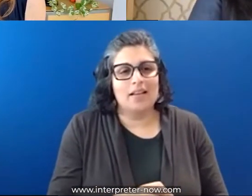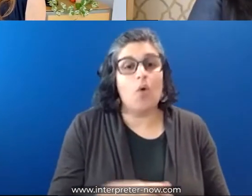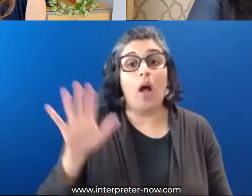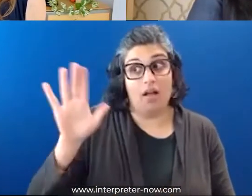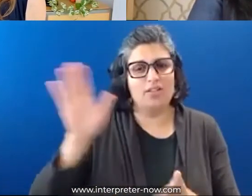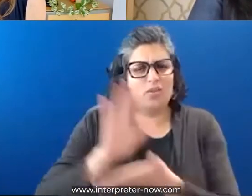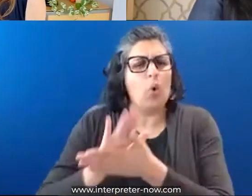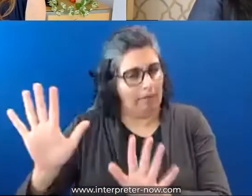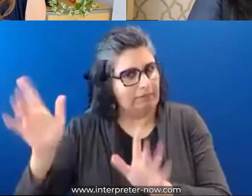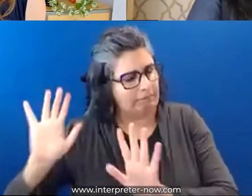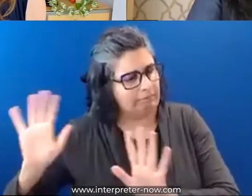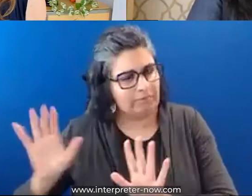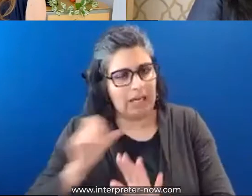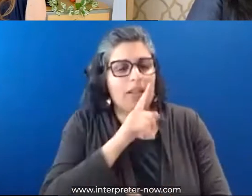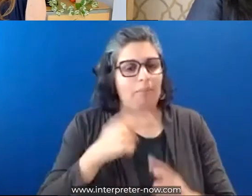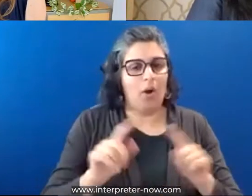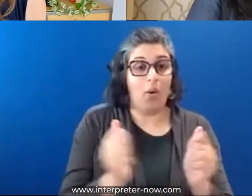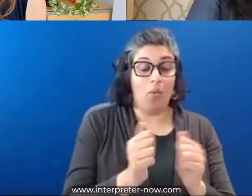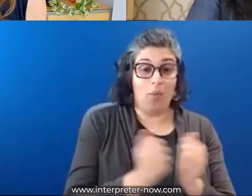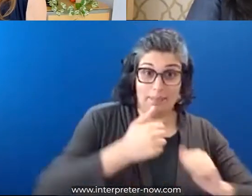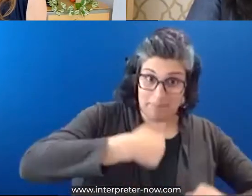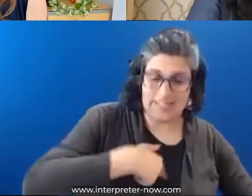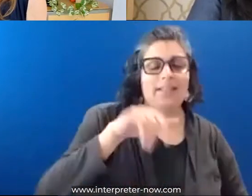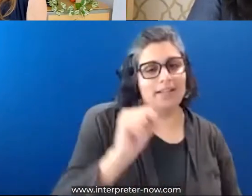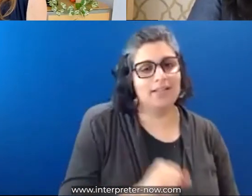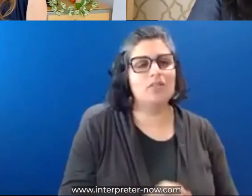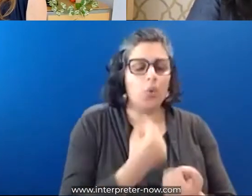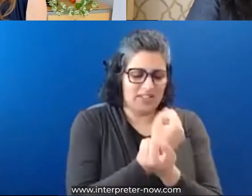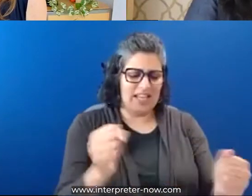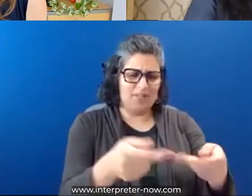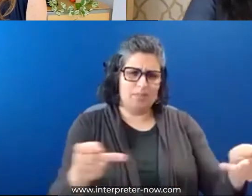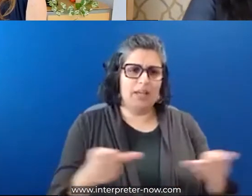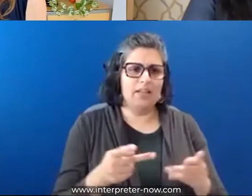And there's this idea of safe space. I think everyone should be safe physically.